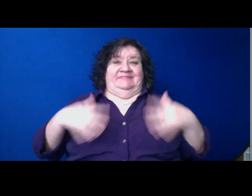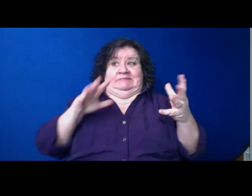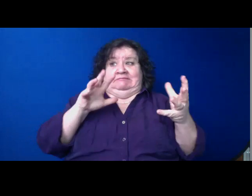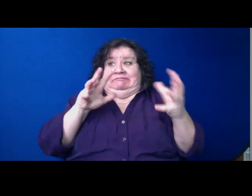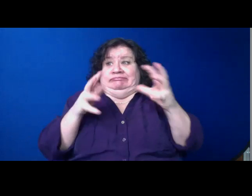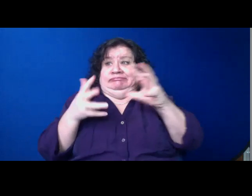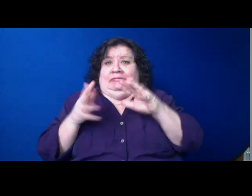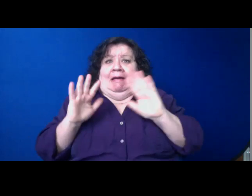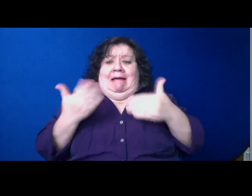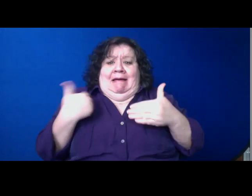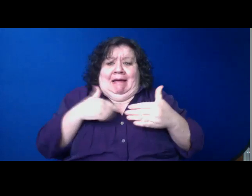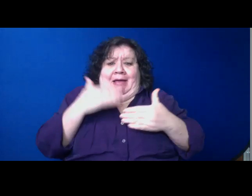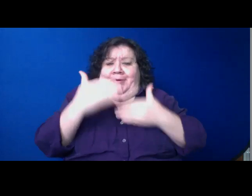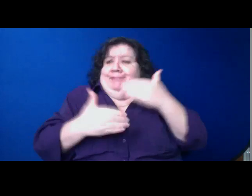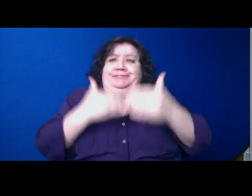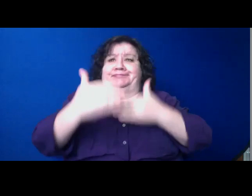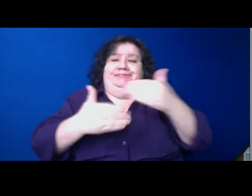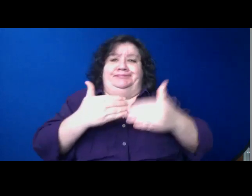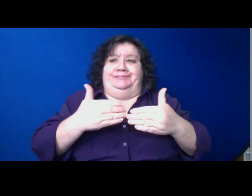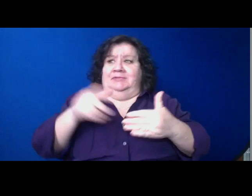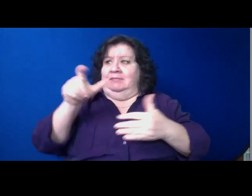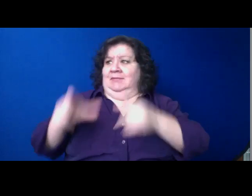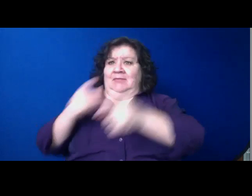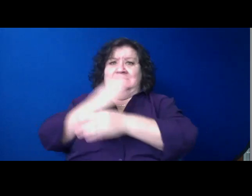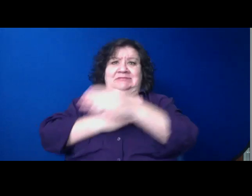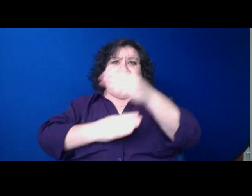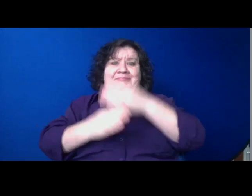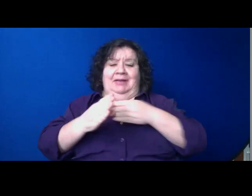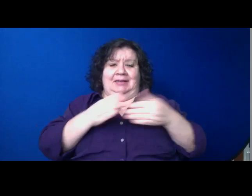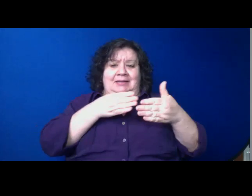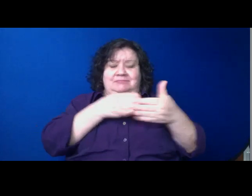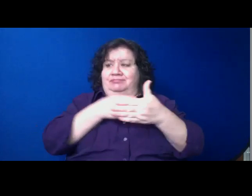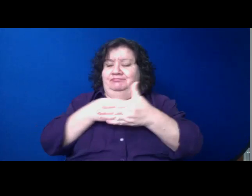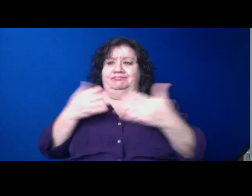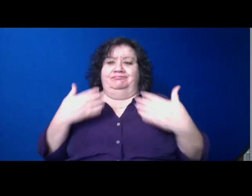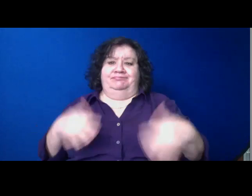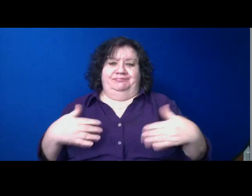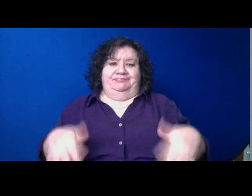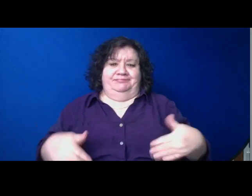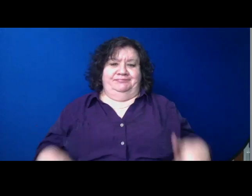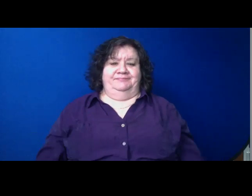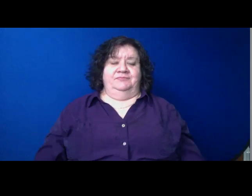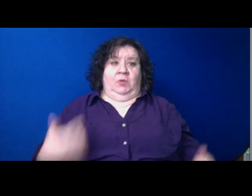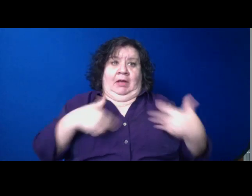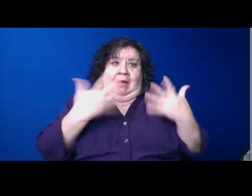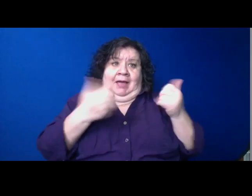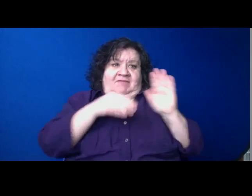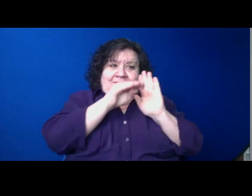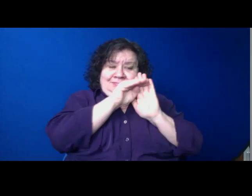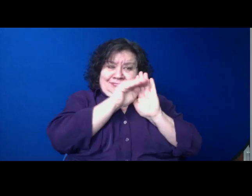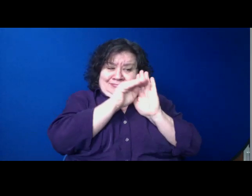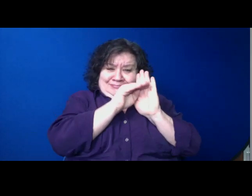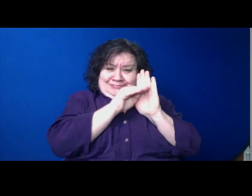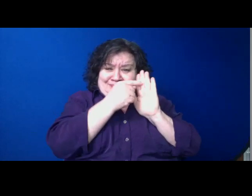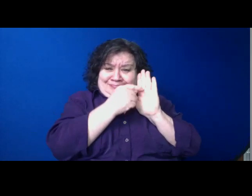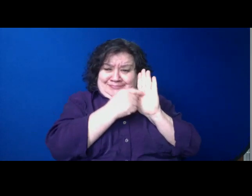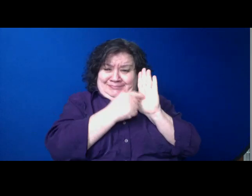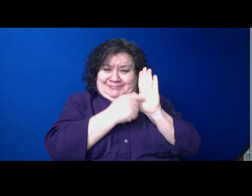being joined by others i would suggest that maybe we can slowly start um so um